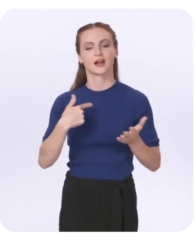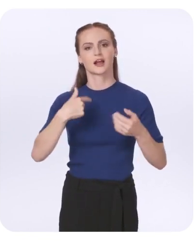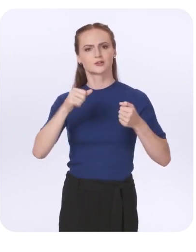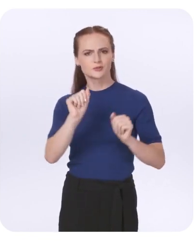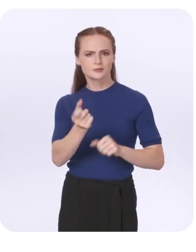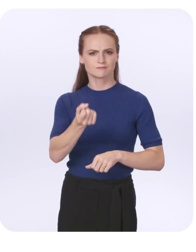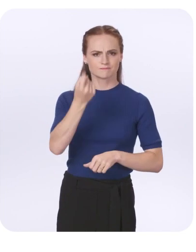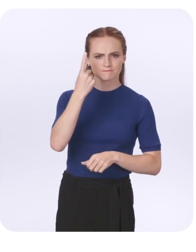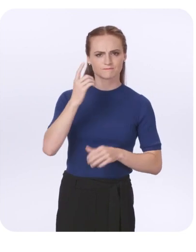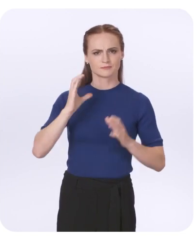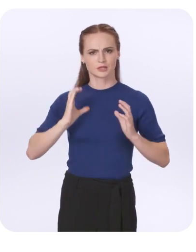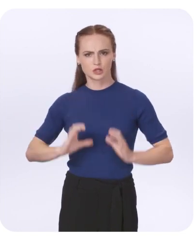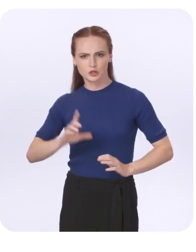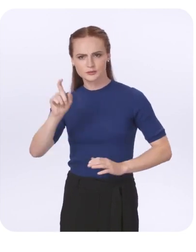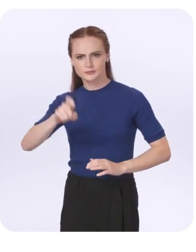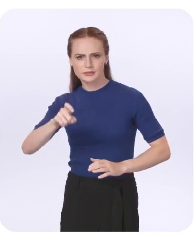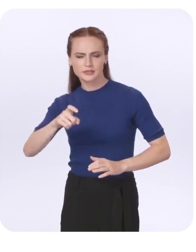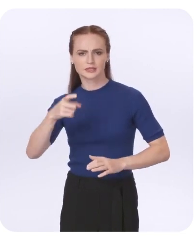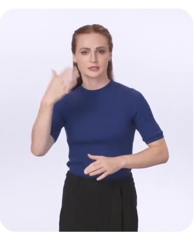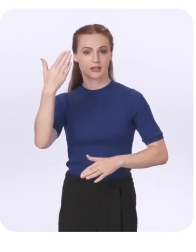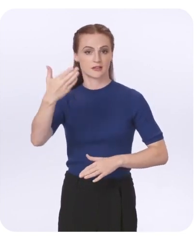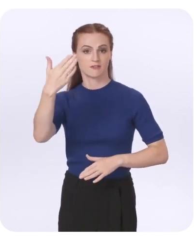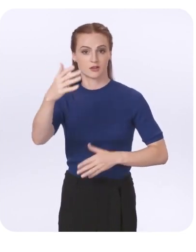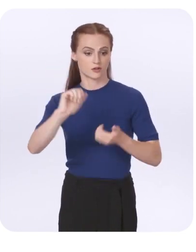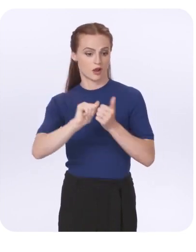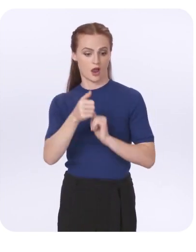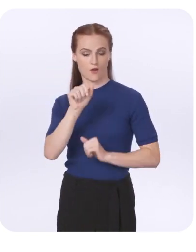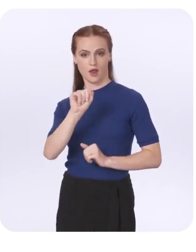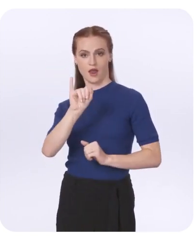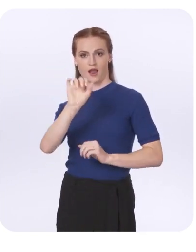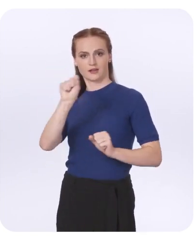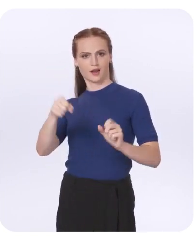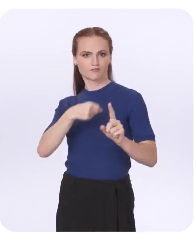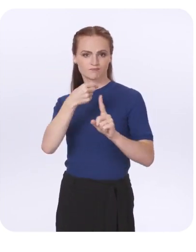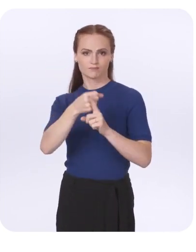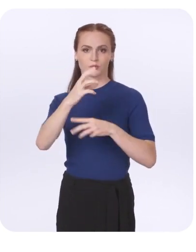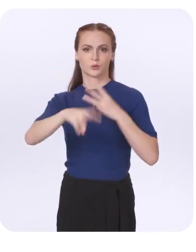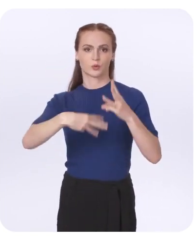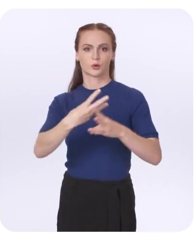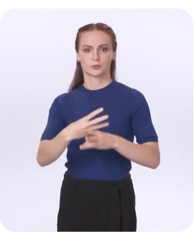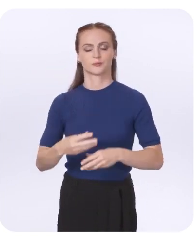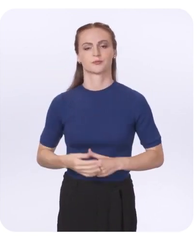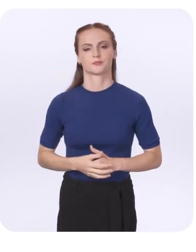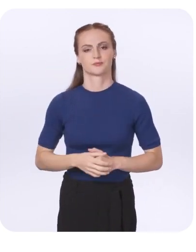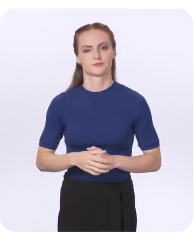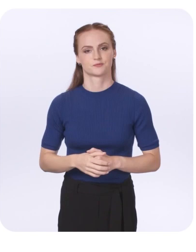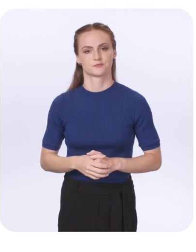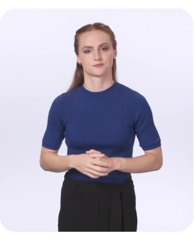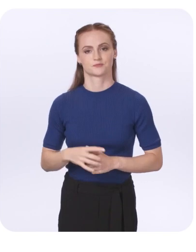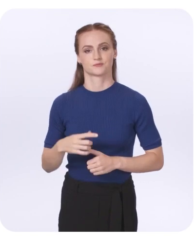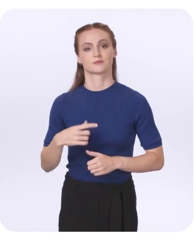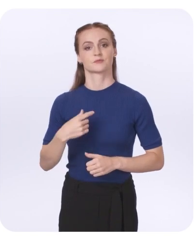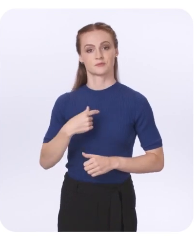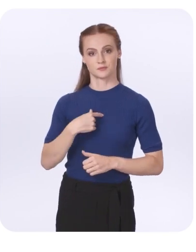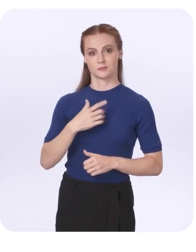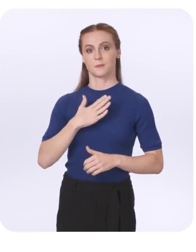and the eventual impact that we can bring to the world through AI. I’m here, along with my colleague,